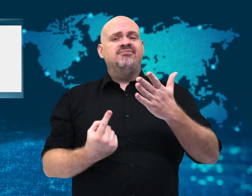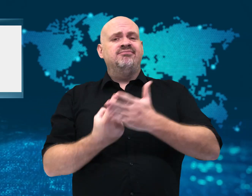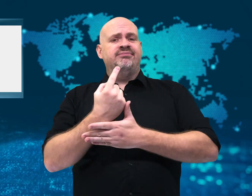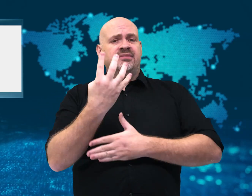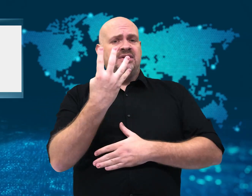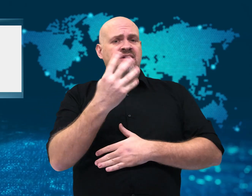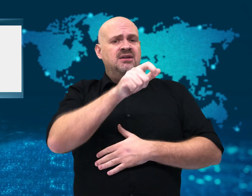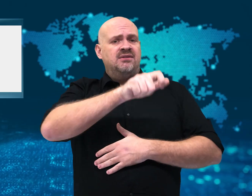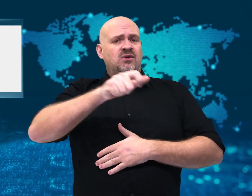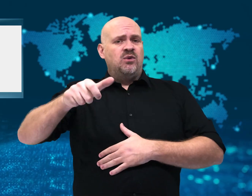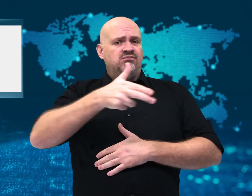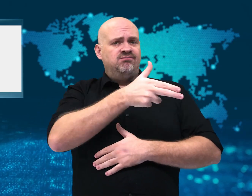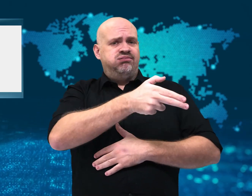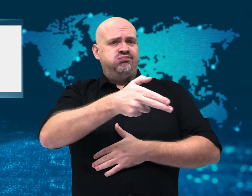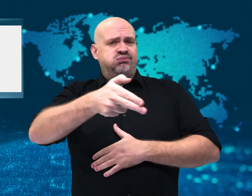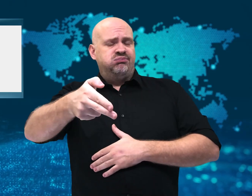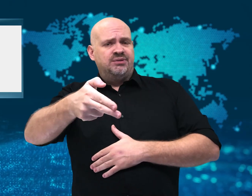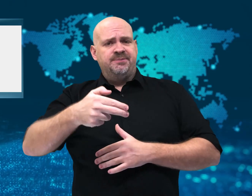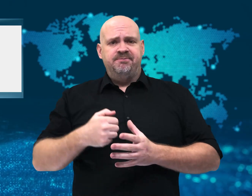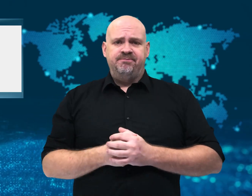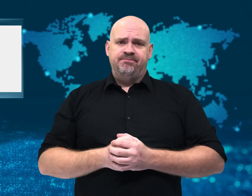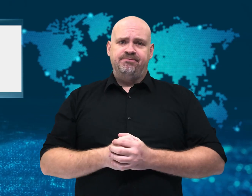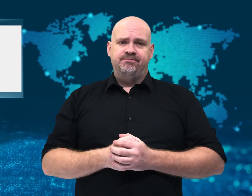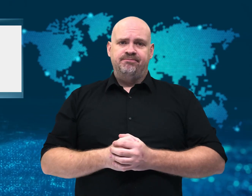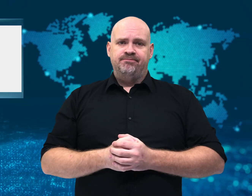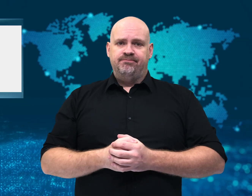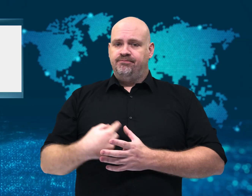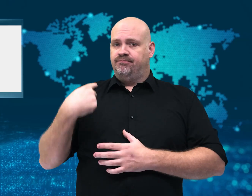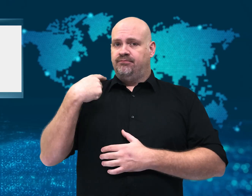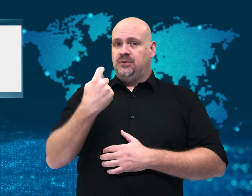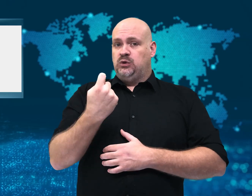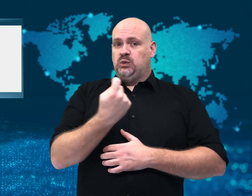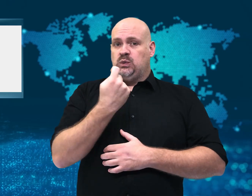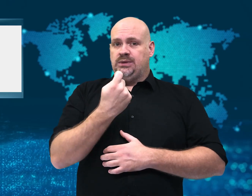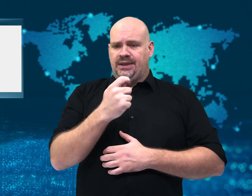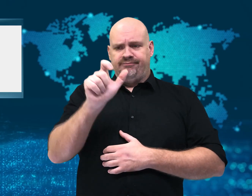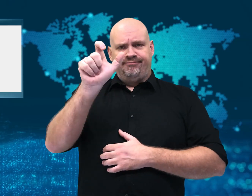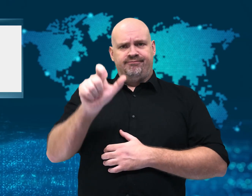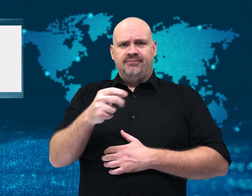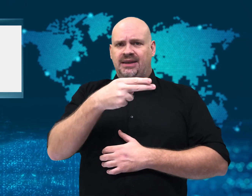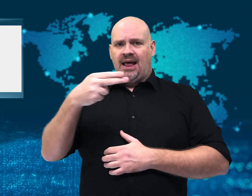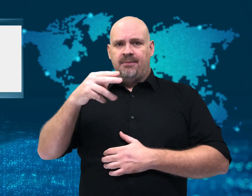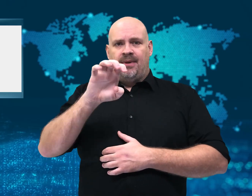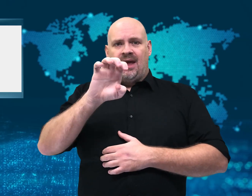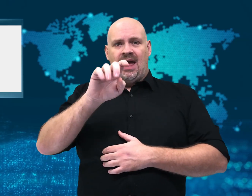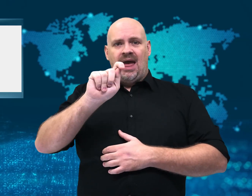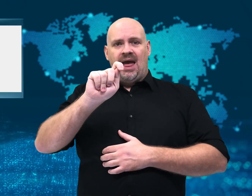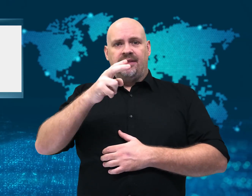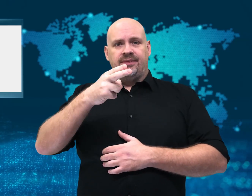in a shooting at a high school in the United States.